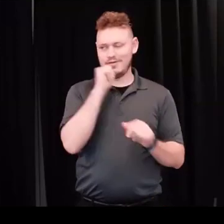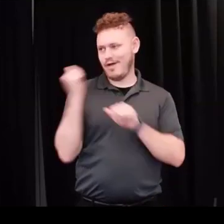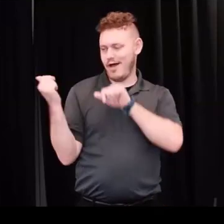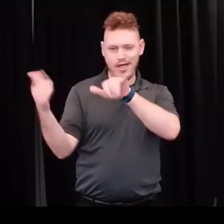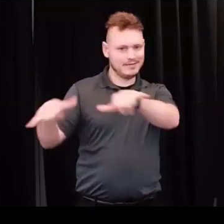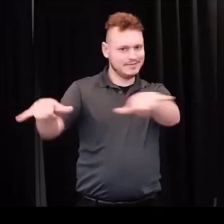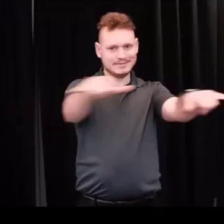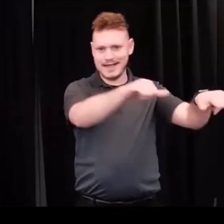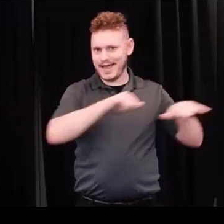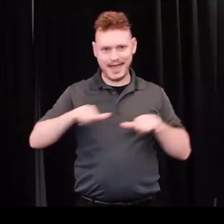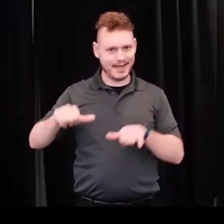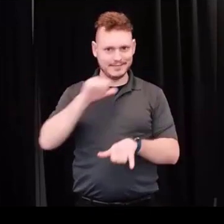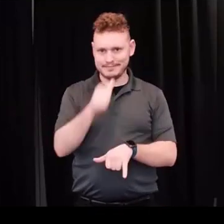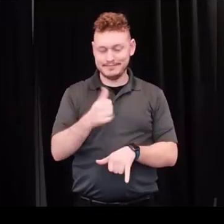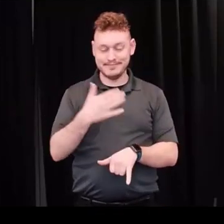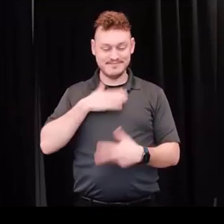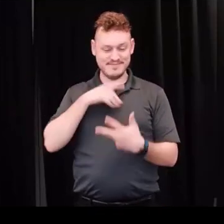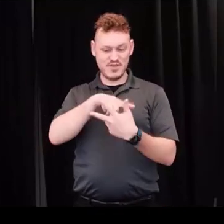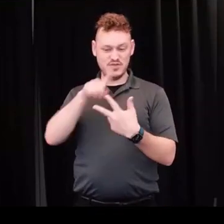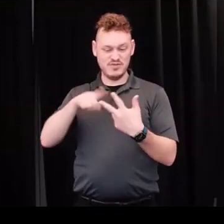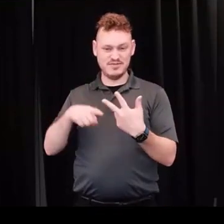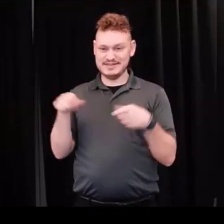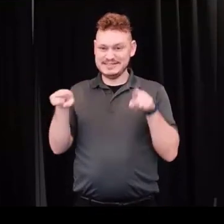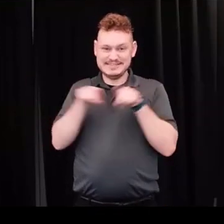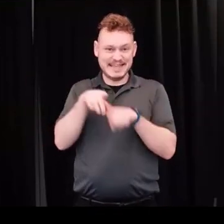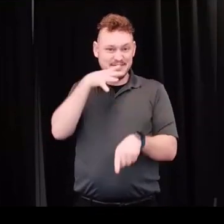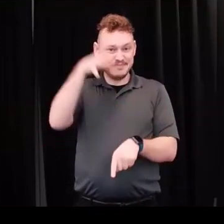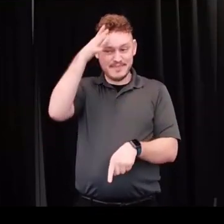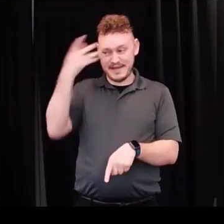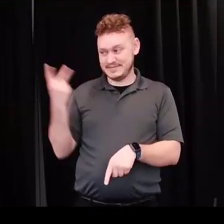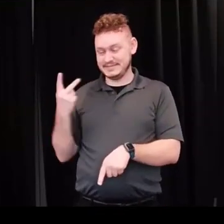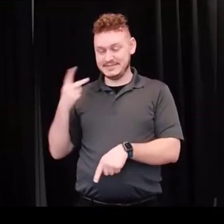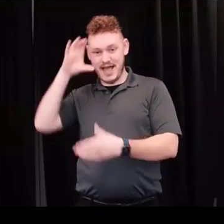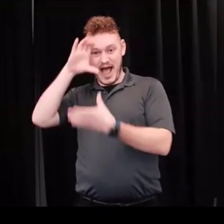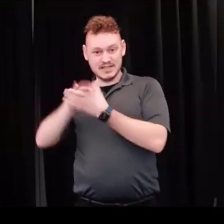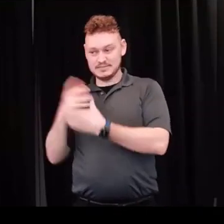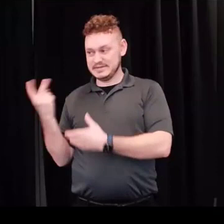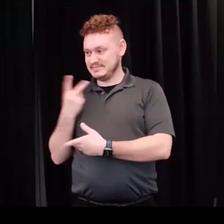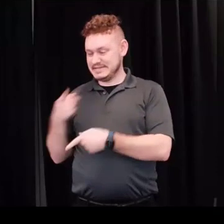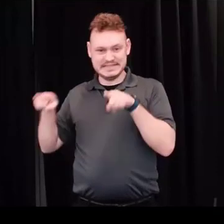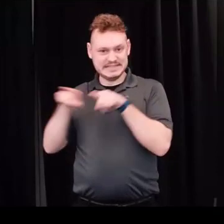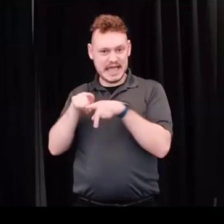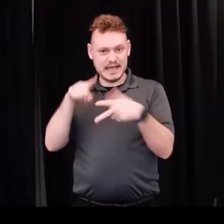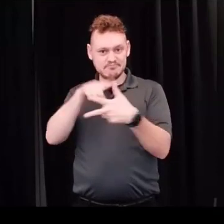generated from the same set of biological parents, my husband and I are still married. And all three